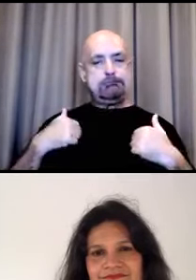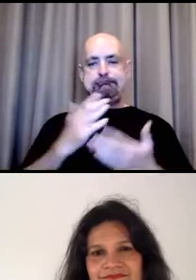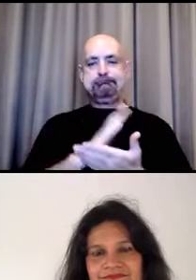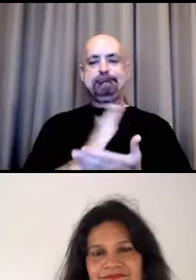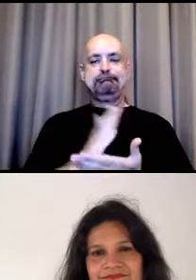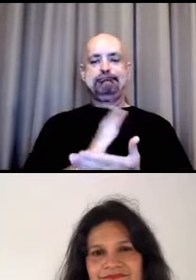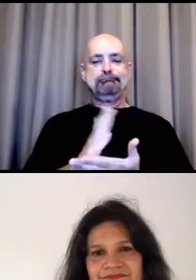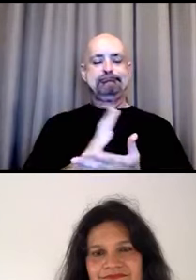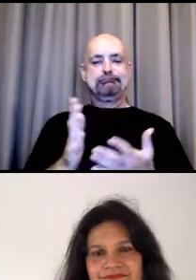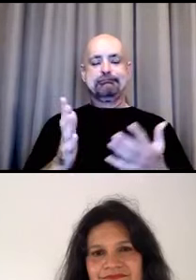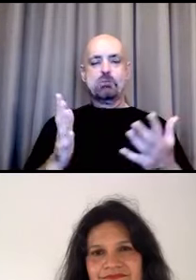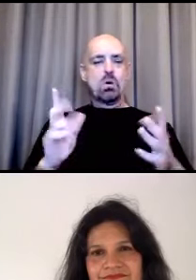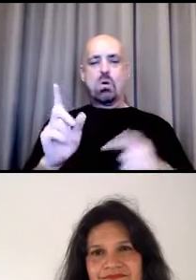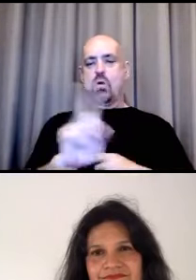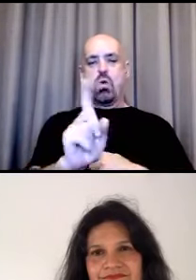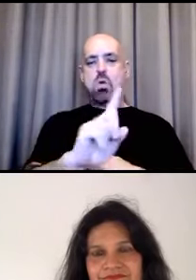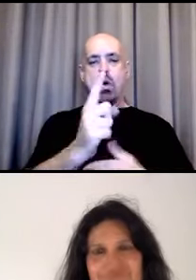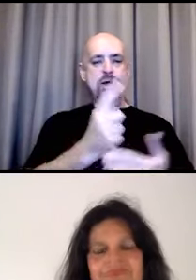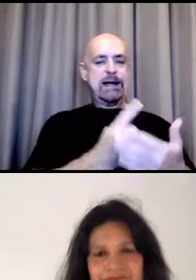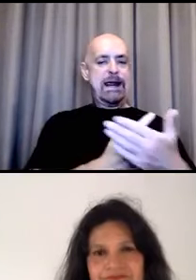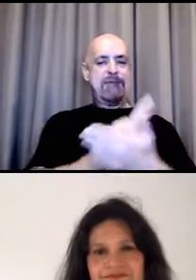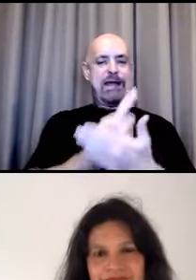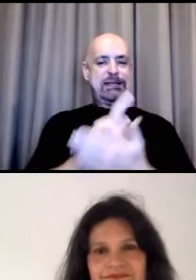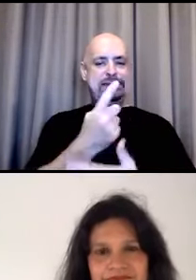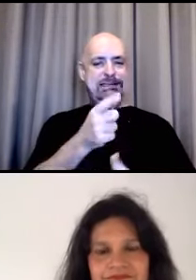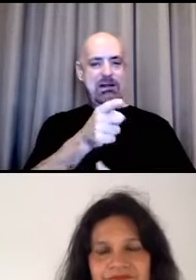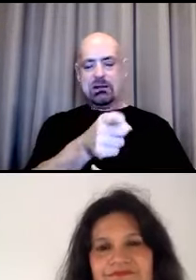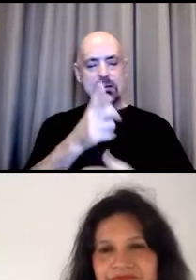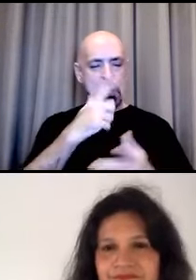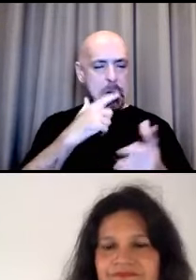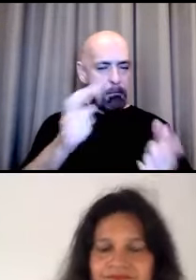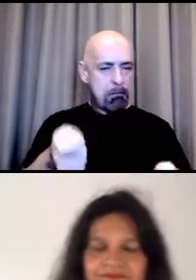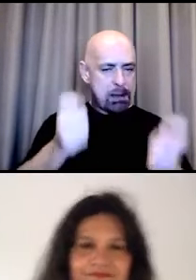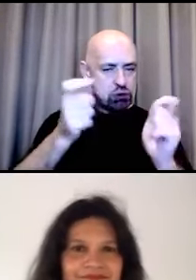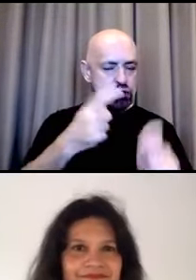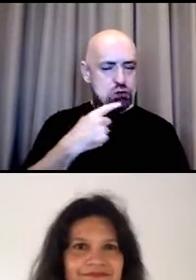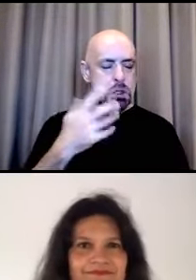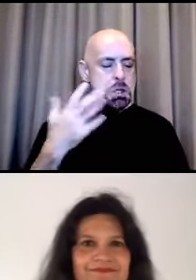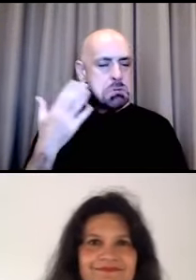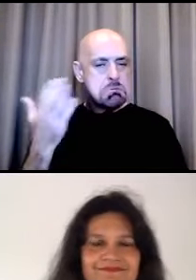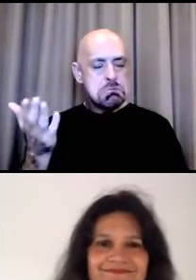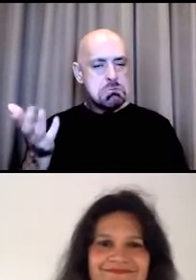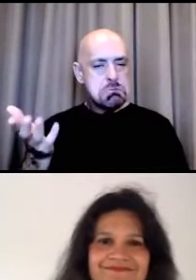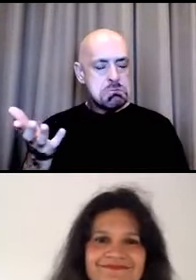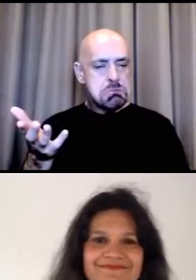effect was that Britain was suffering from huge